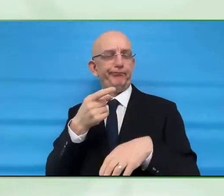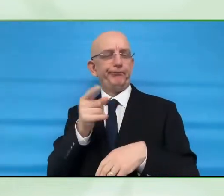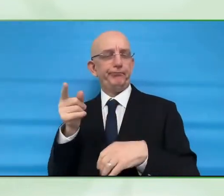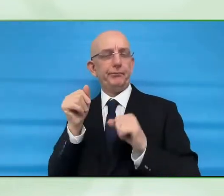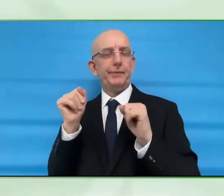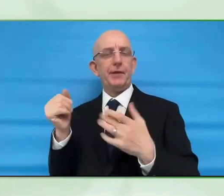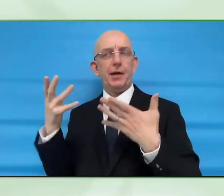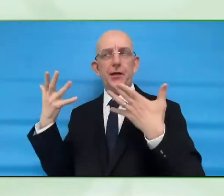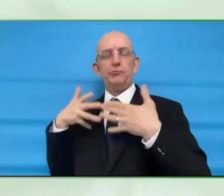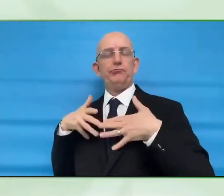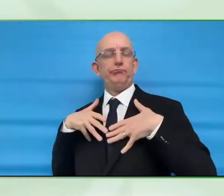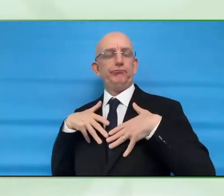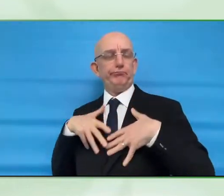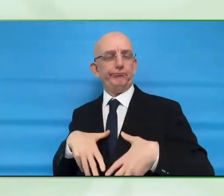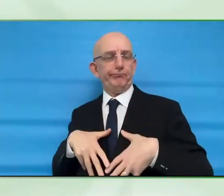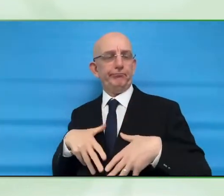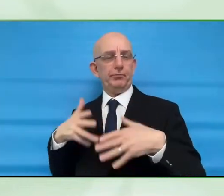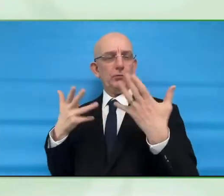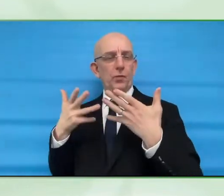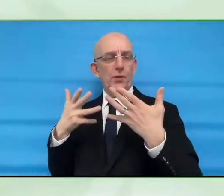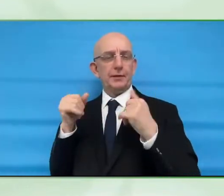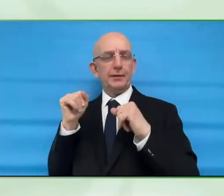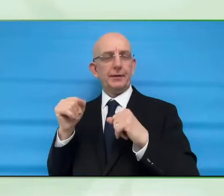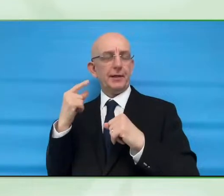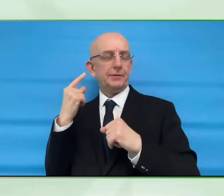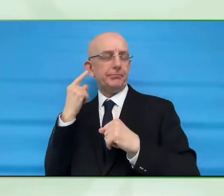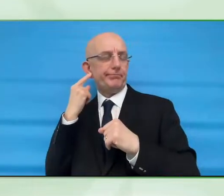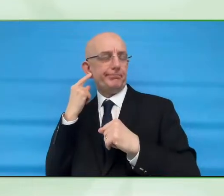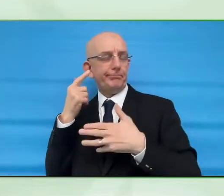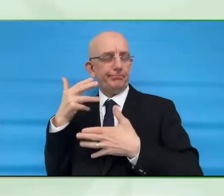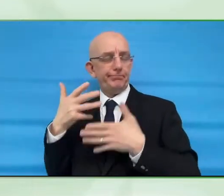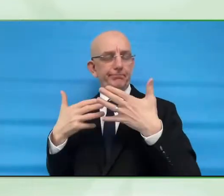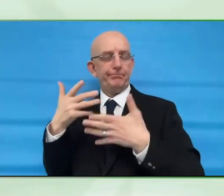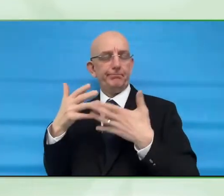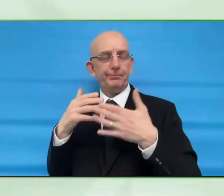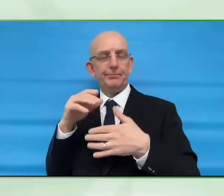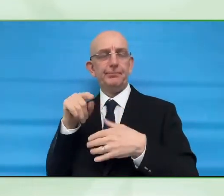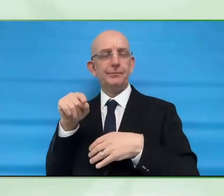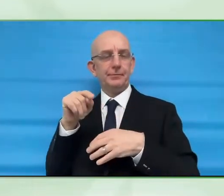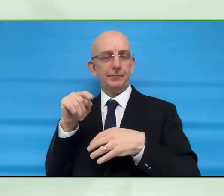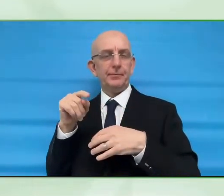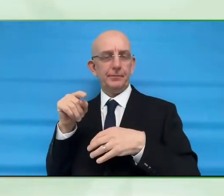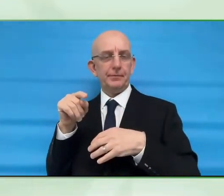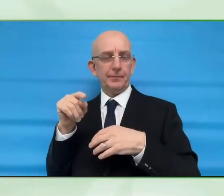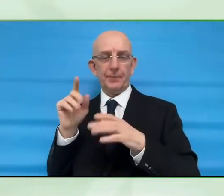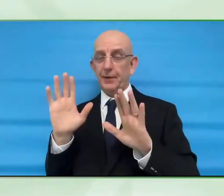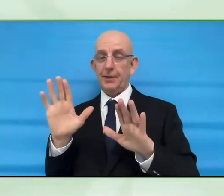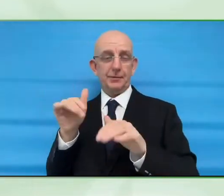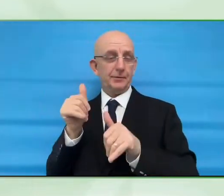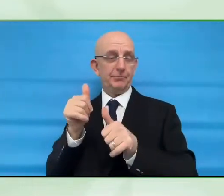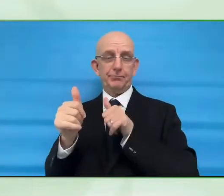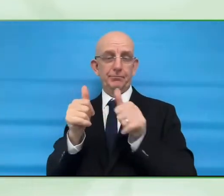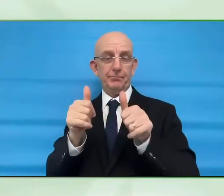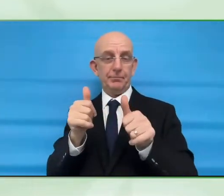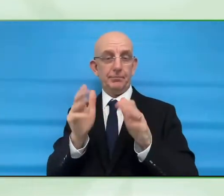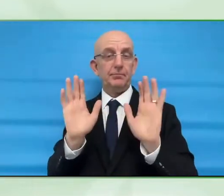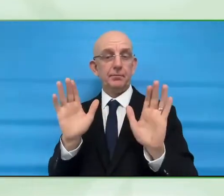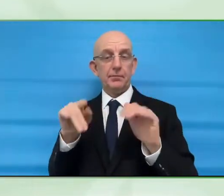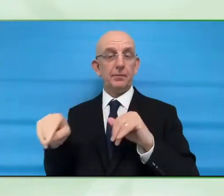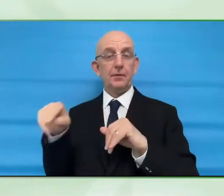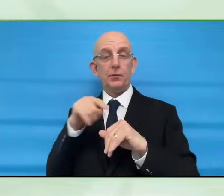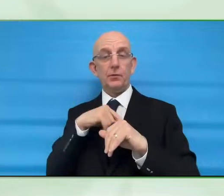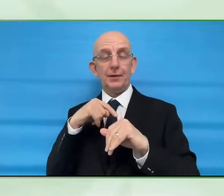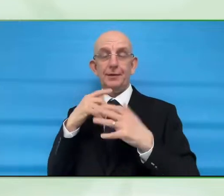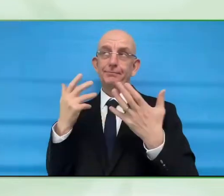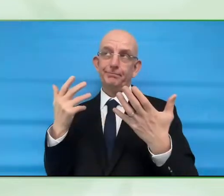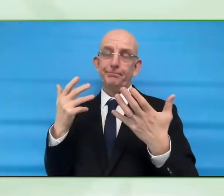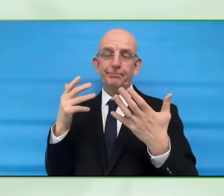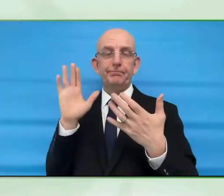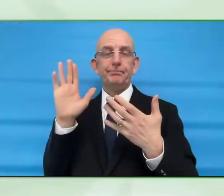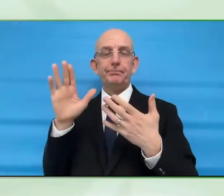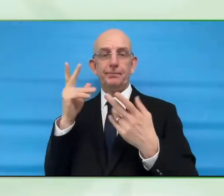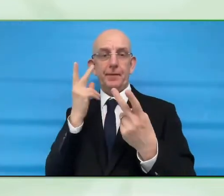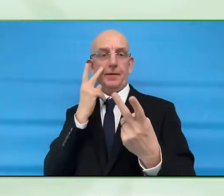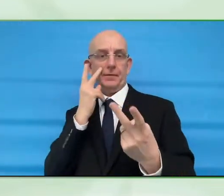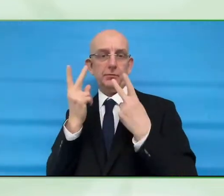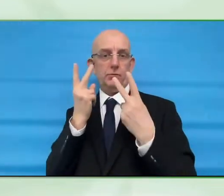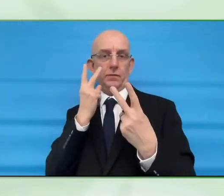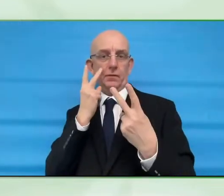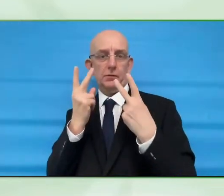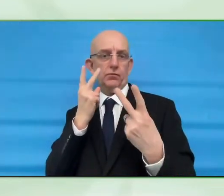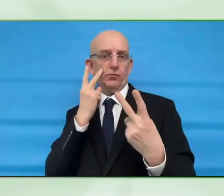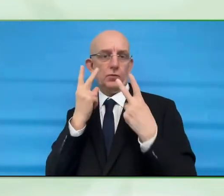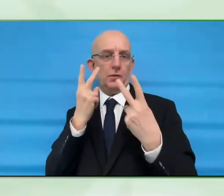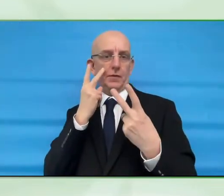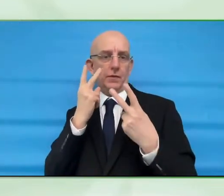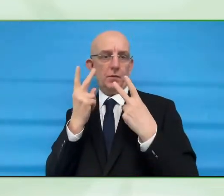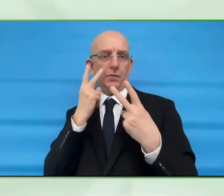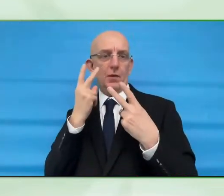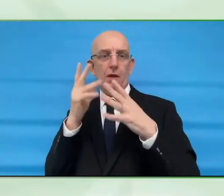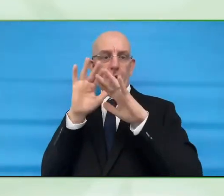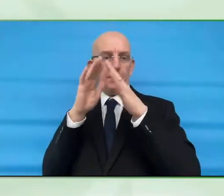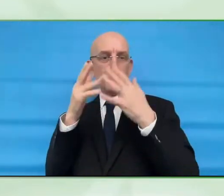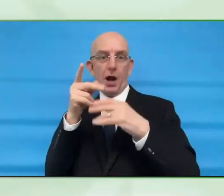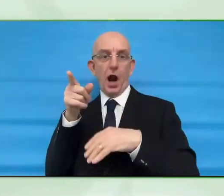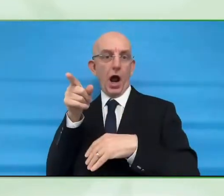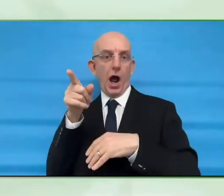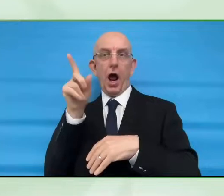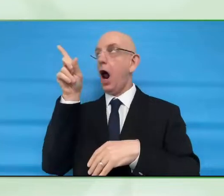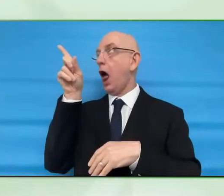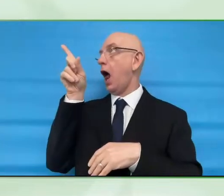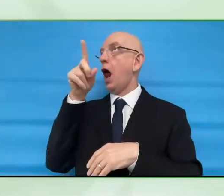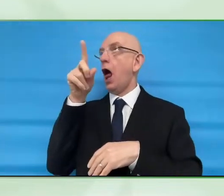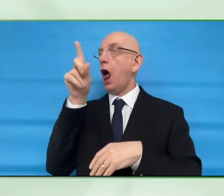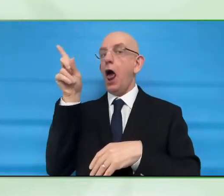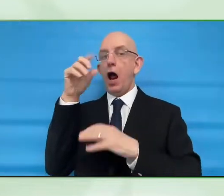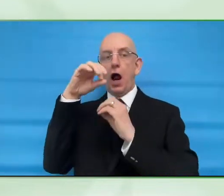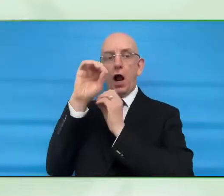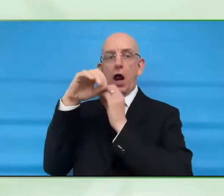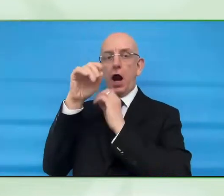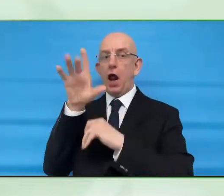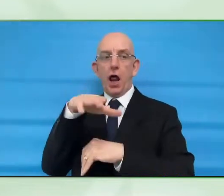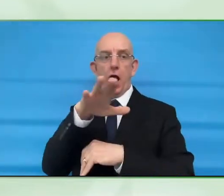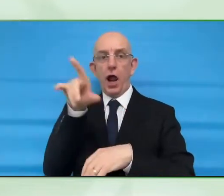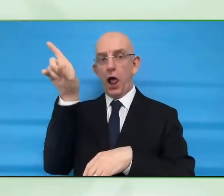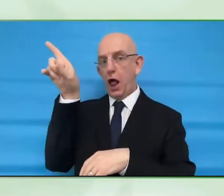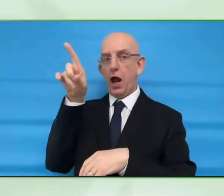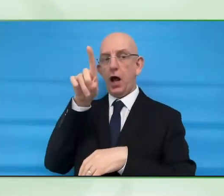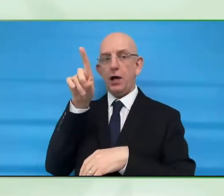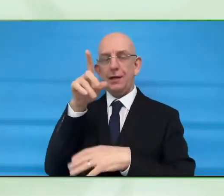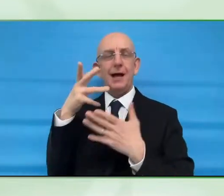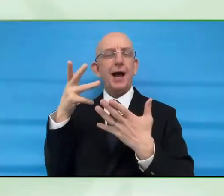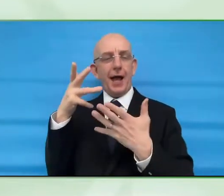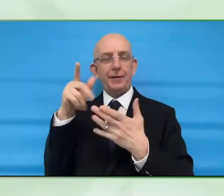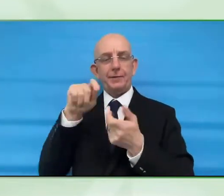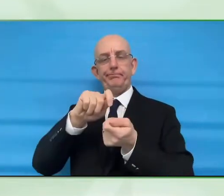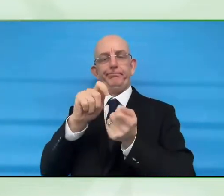We can see planets telescopes and that works really well